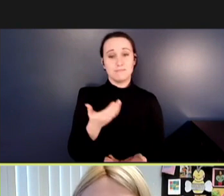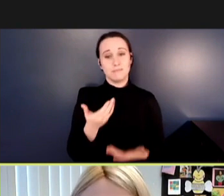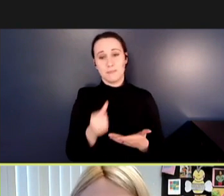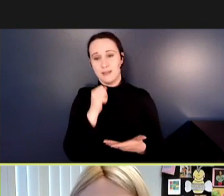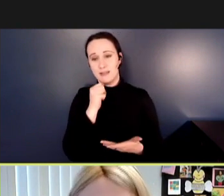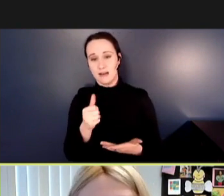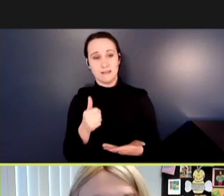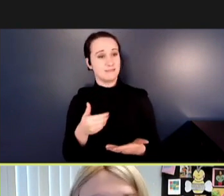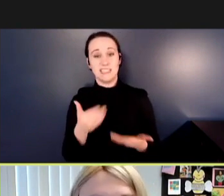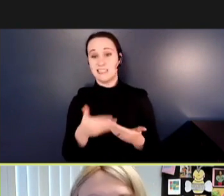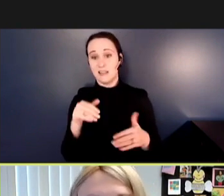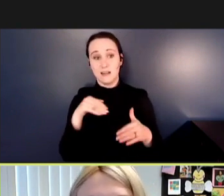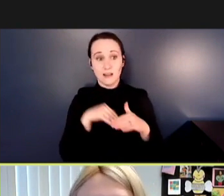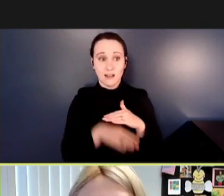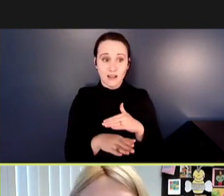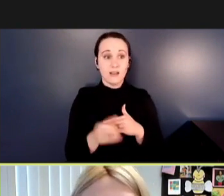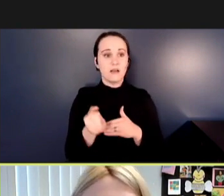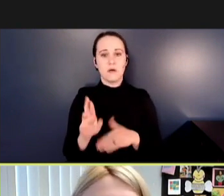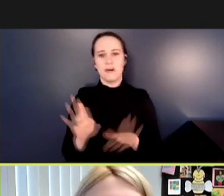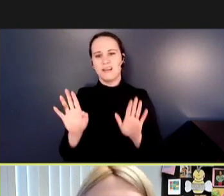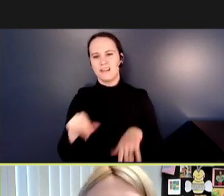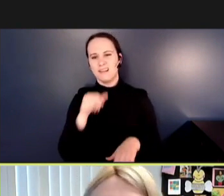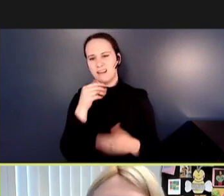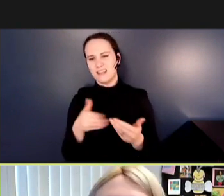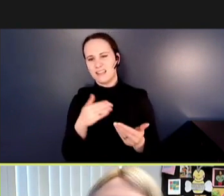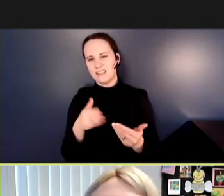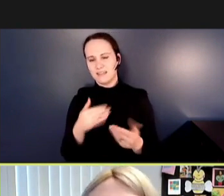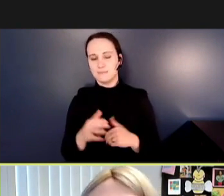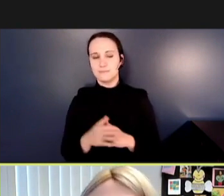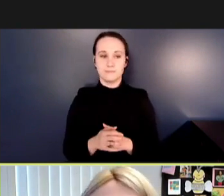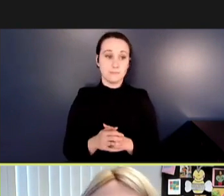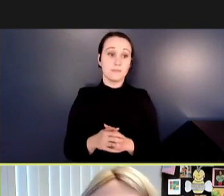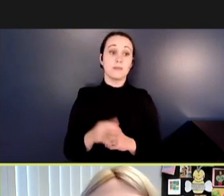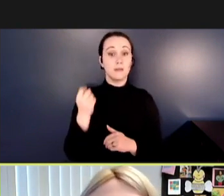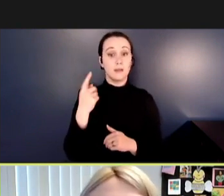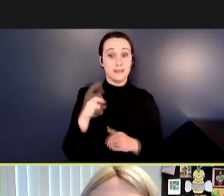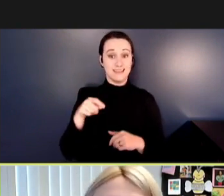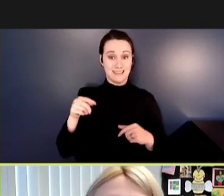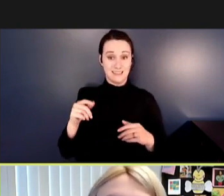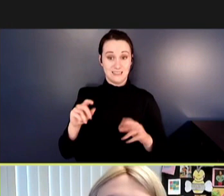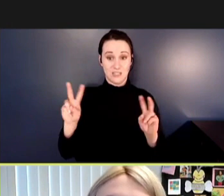vaccine hesitancy is considered a complex issue that really falls along a continuum, ranging from